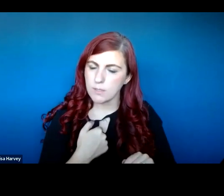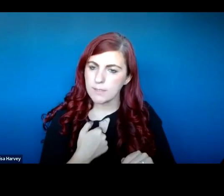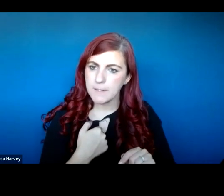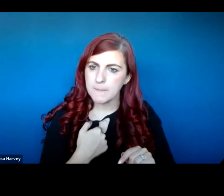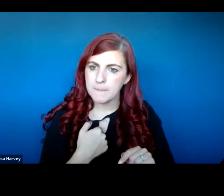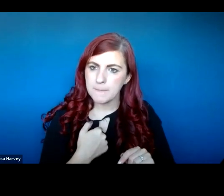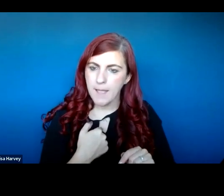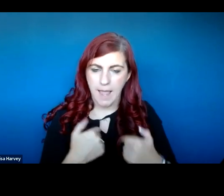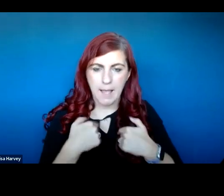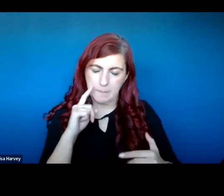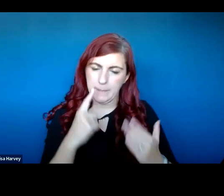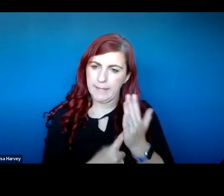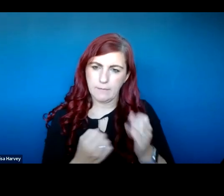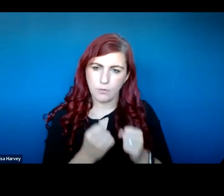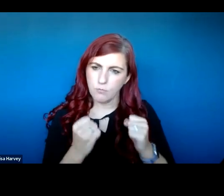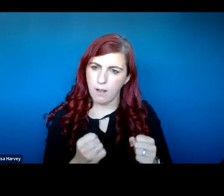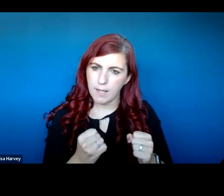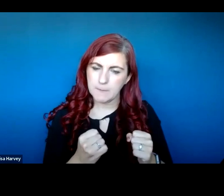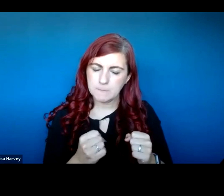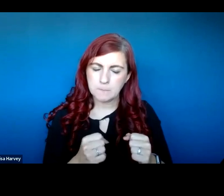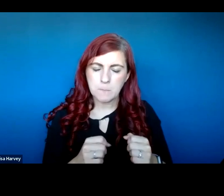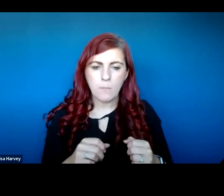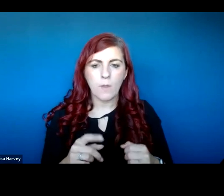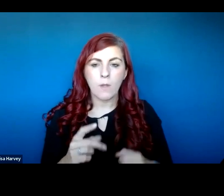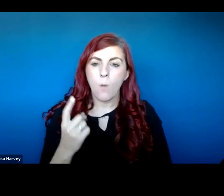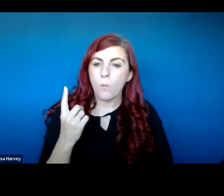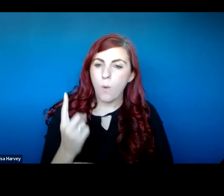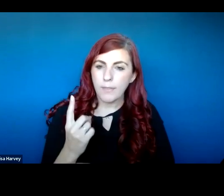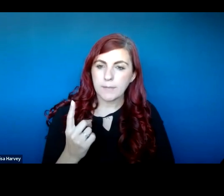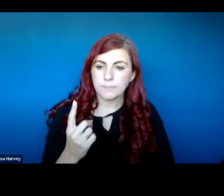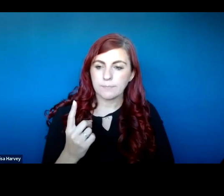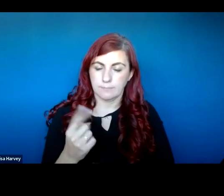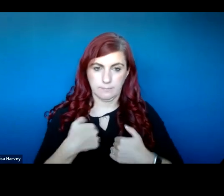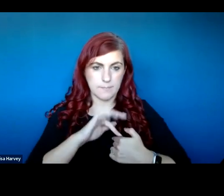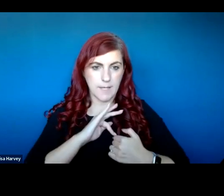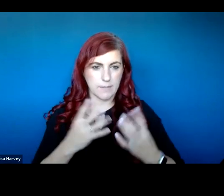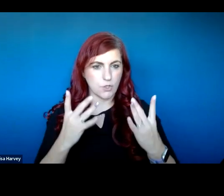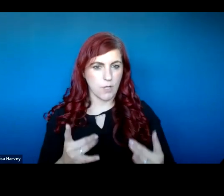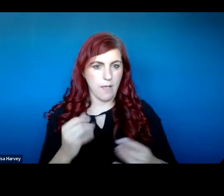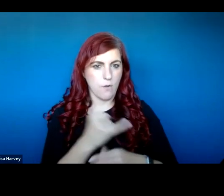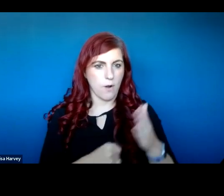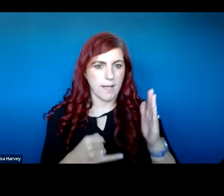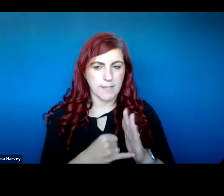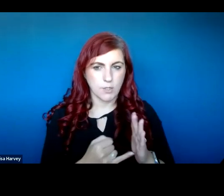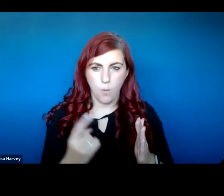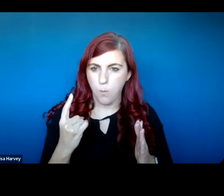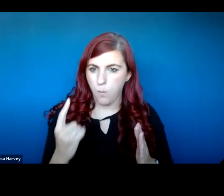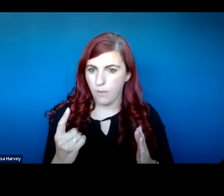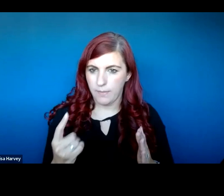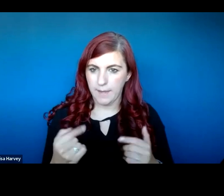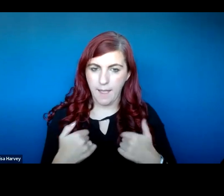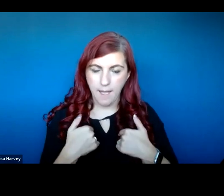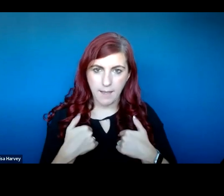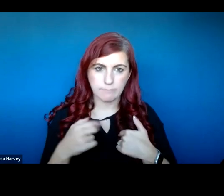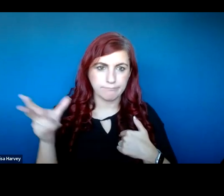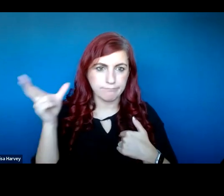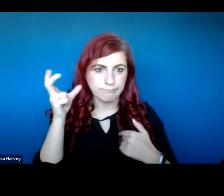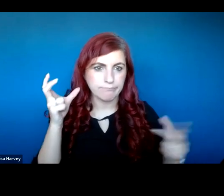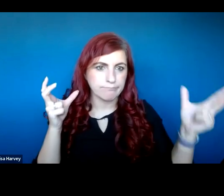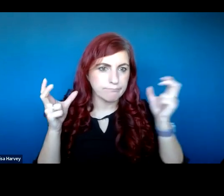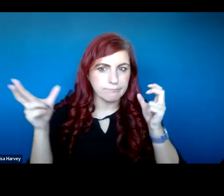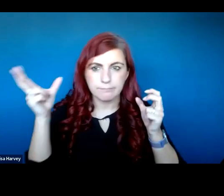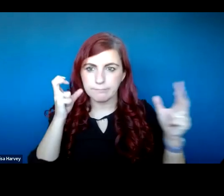Now one of the things that as chair of an organisation, I get to hear all the different